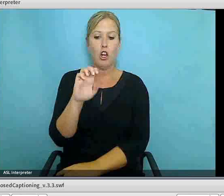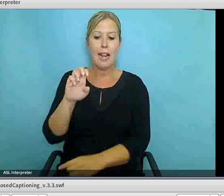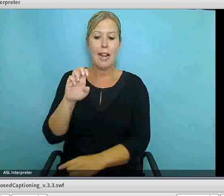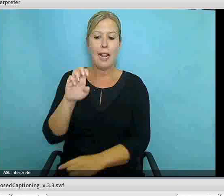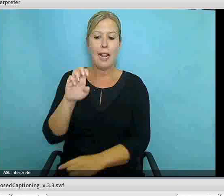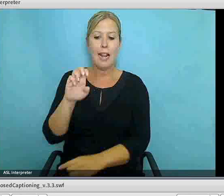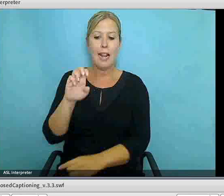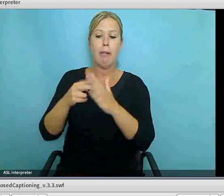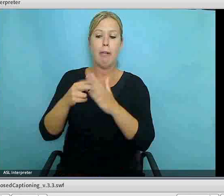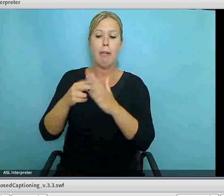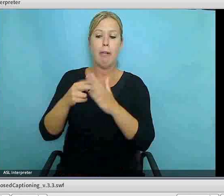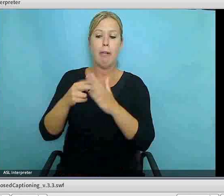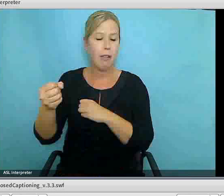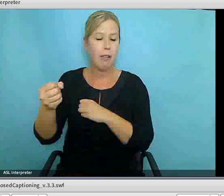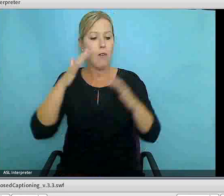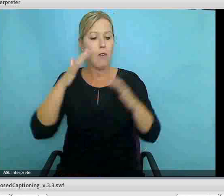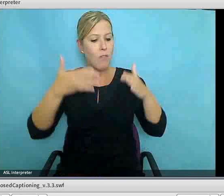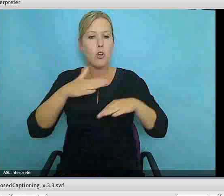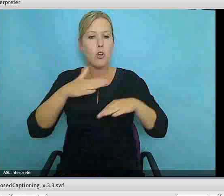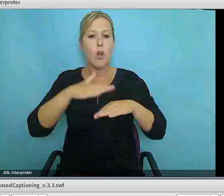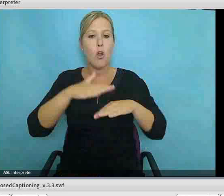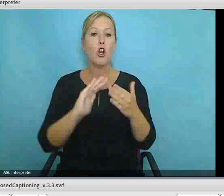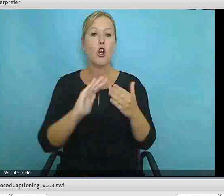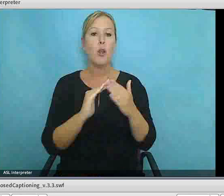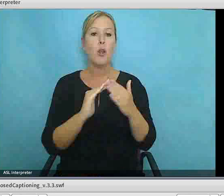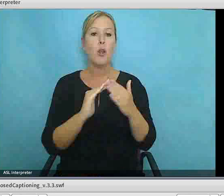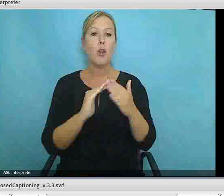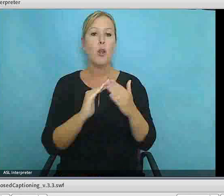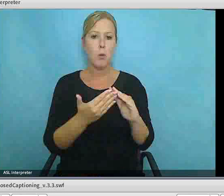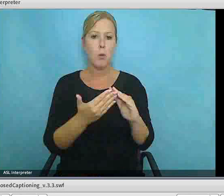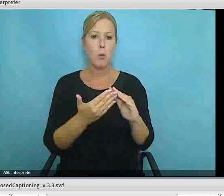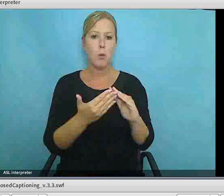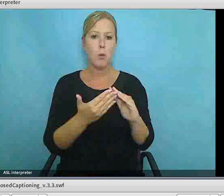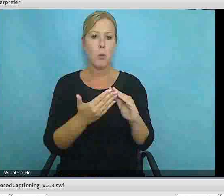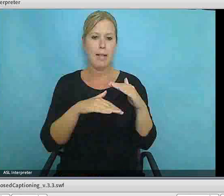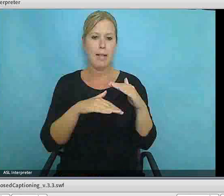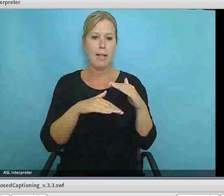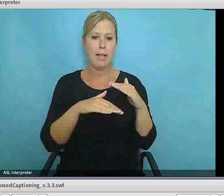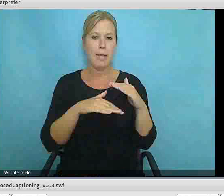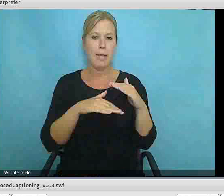We believe that this model has the potential to reduce costs because we'll be providing